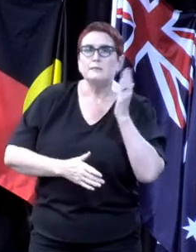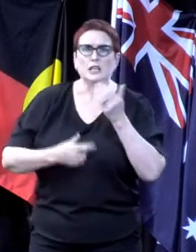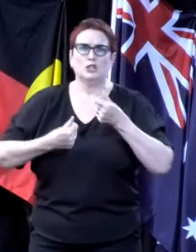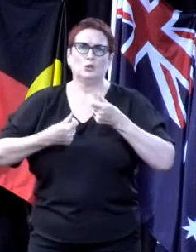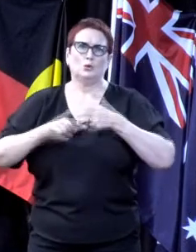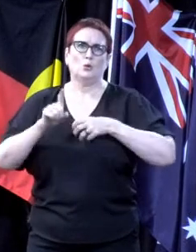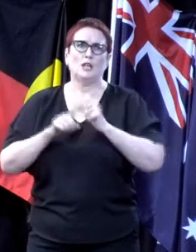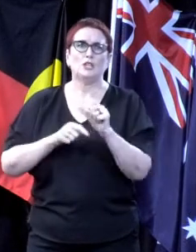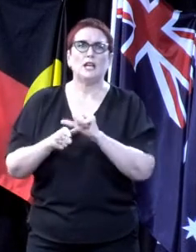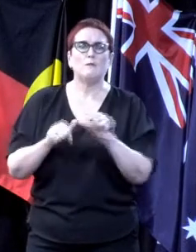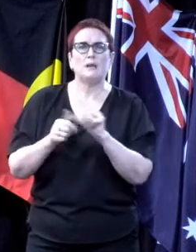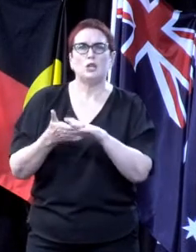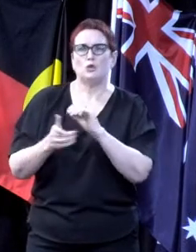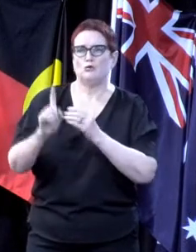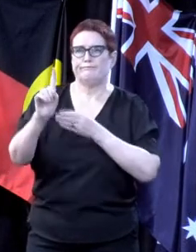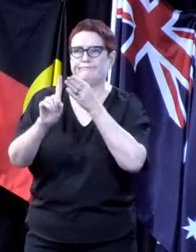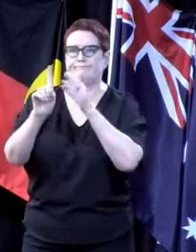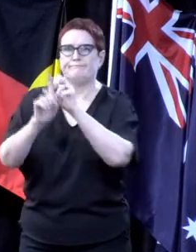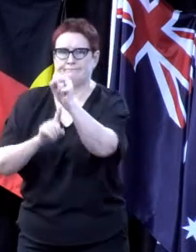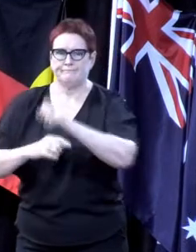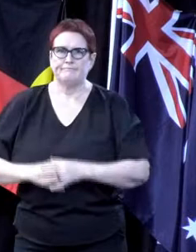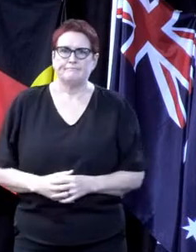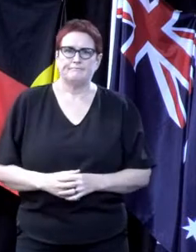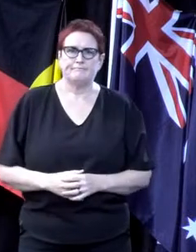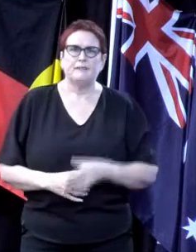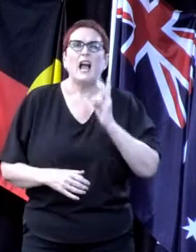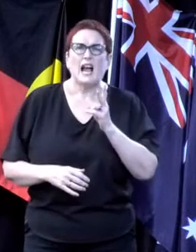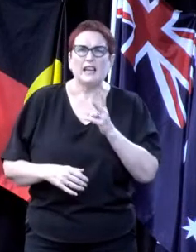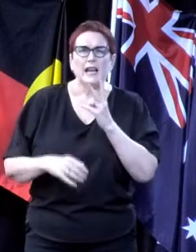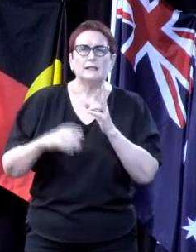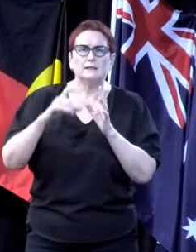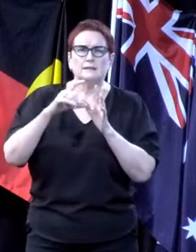for students as priorities. And, again, Ms. Dunstone speaks to this in her statement.